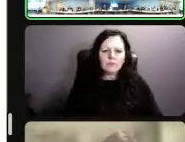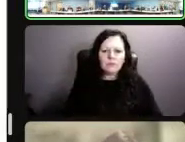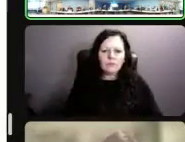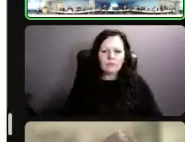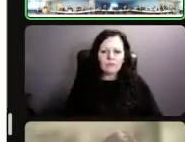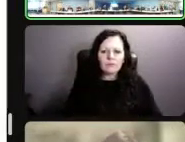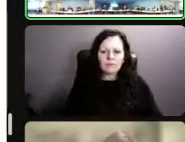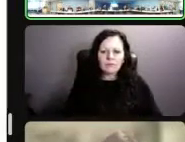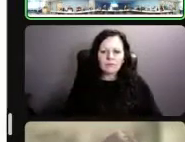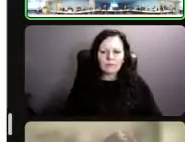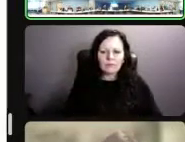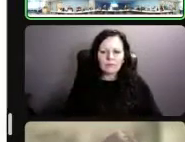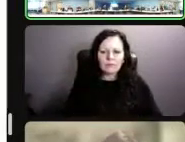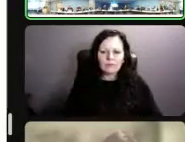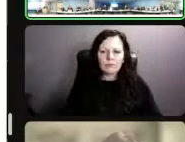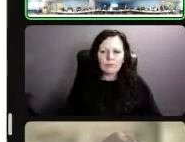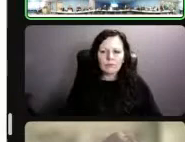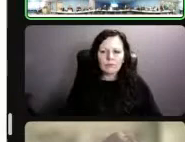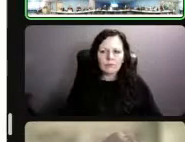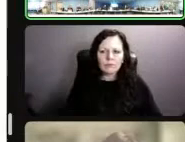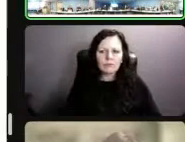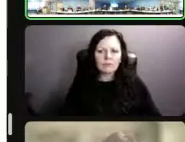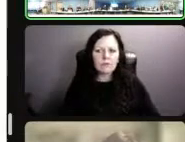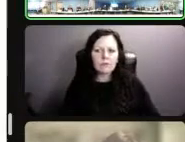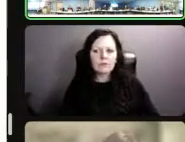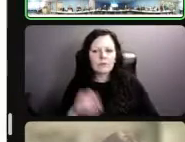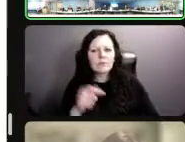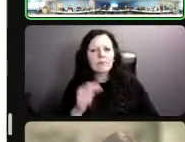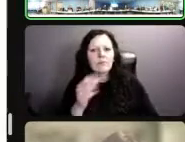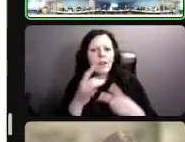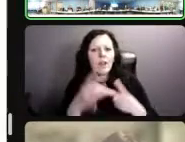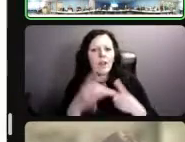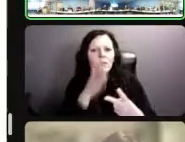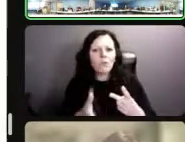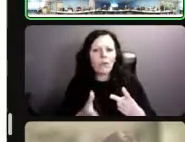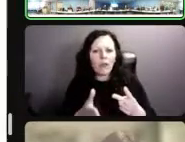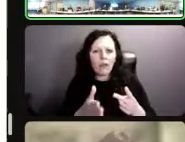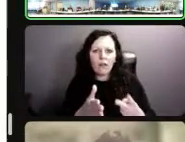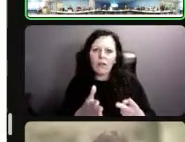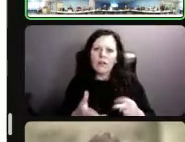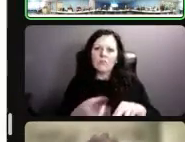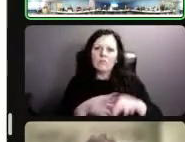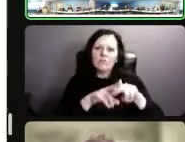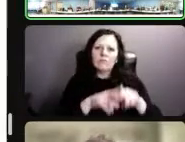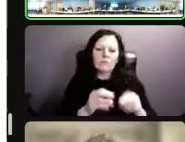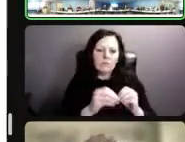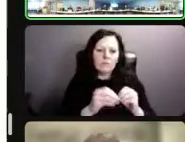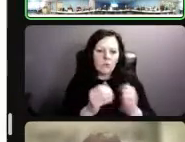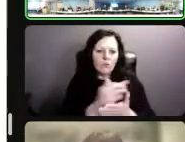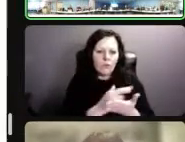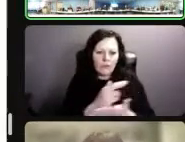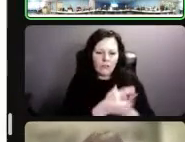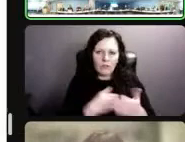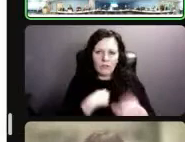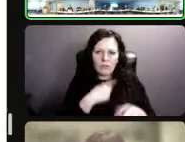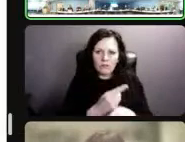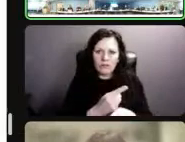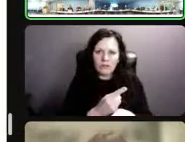SO YOU KNOW, NOT THE EASIEST